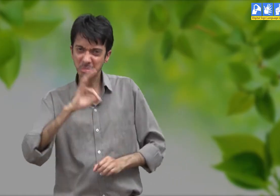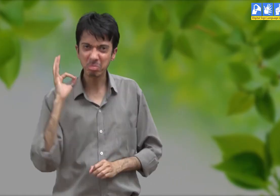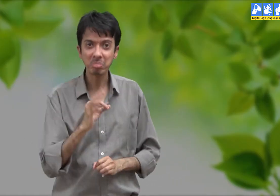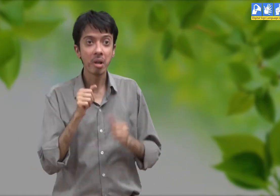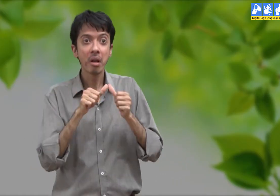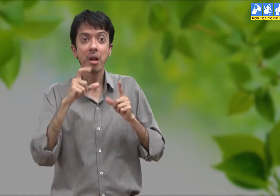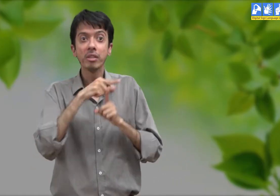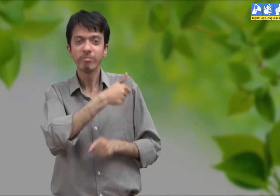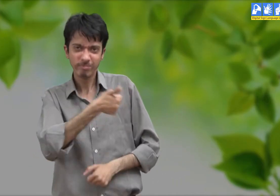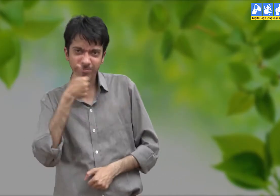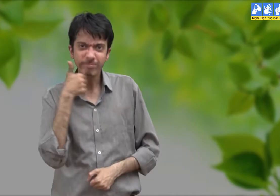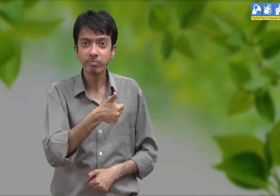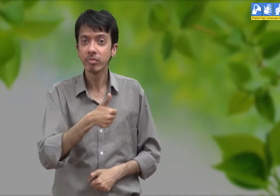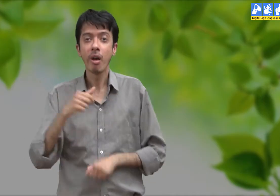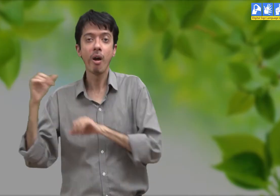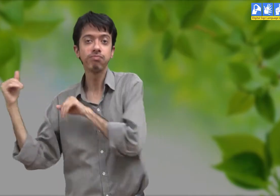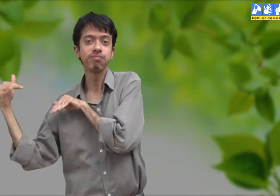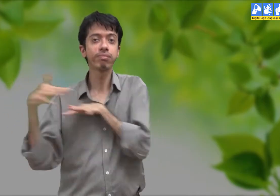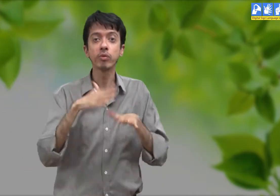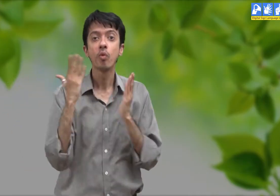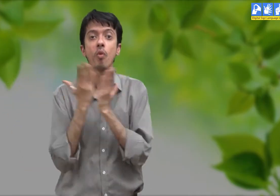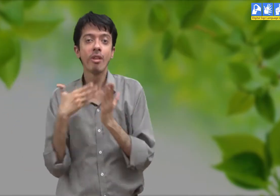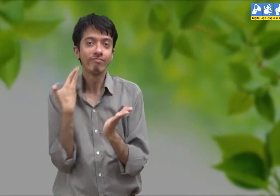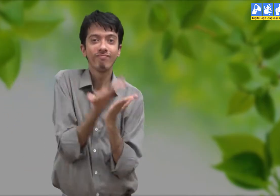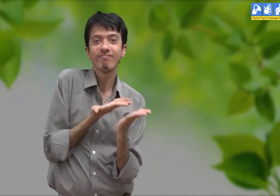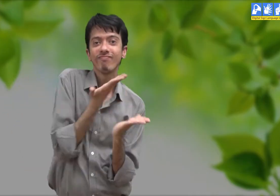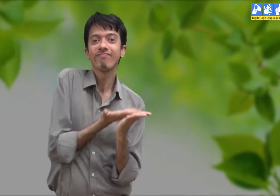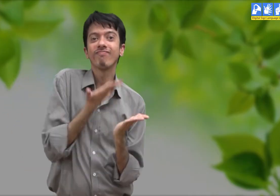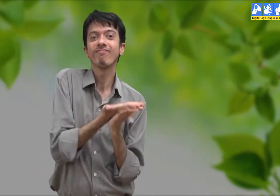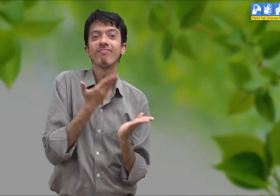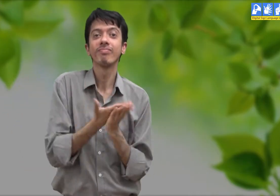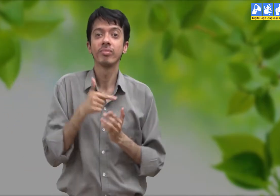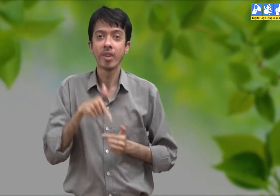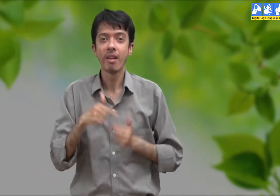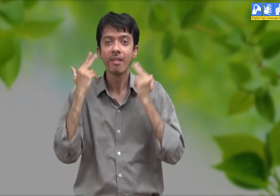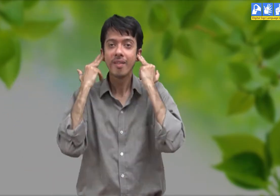These laurels bring fame and help strengthen the foundation of the school in a particular area.